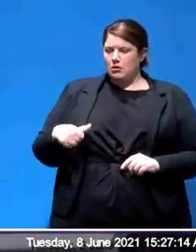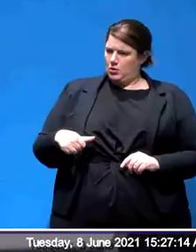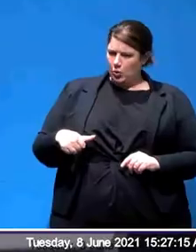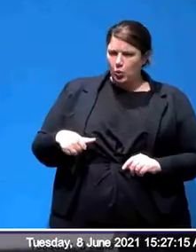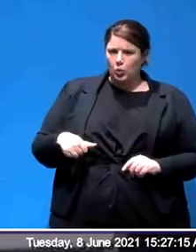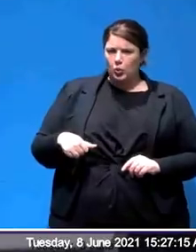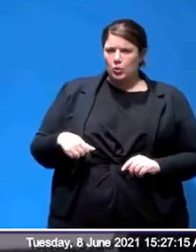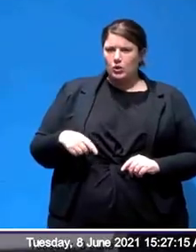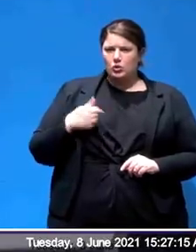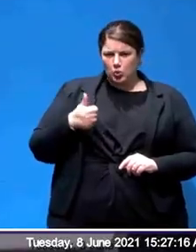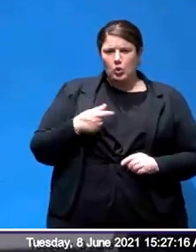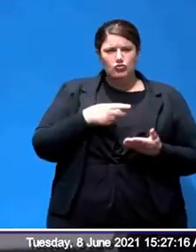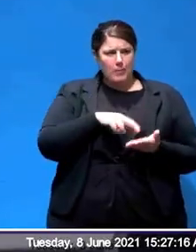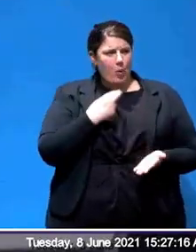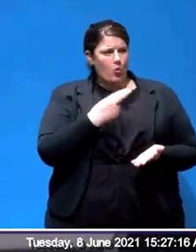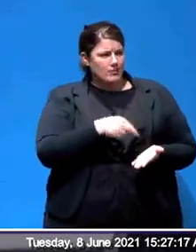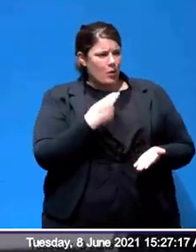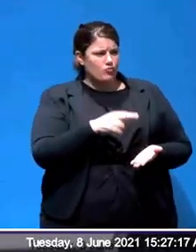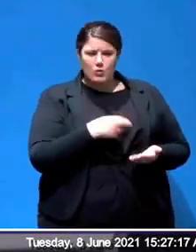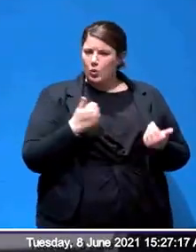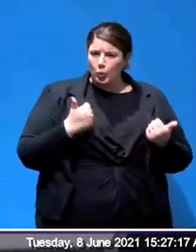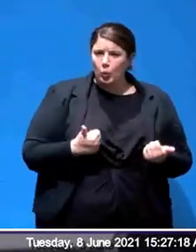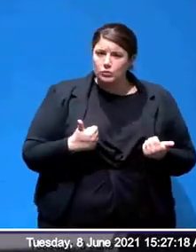good that reporting is happening, you know, in that sense.